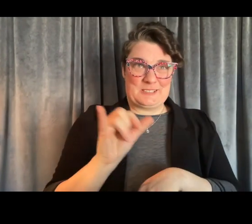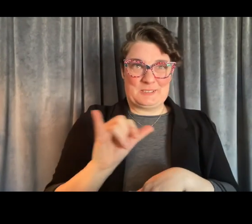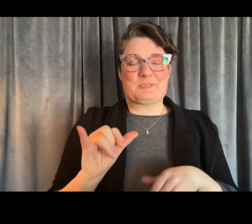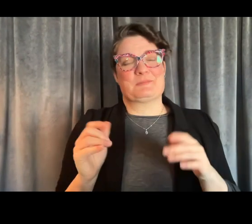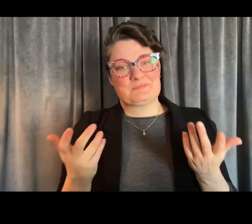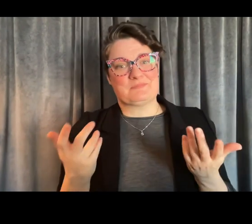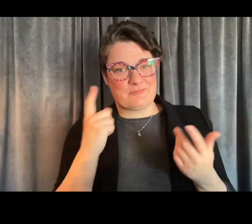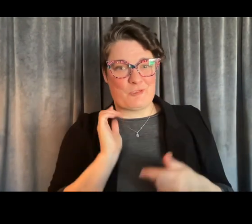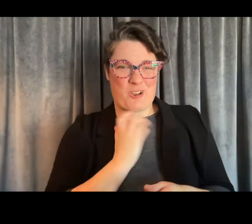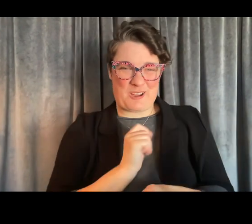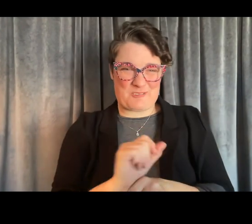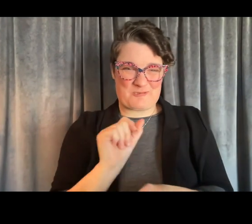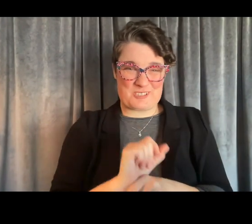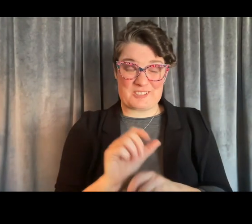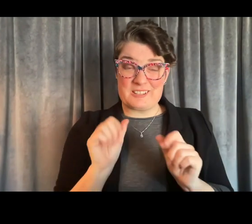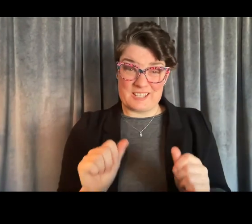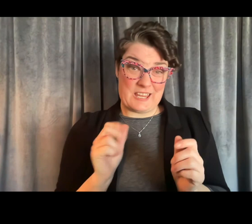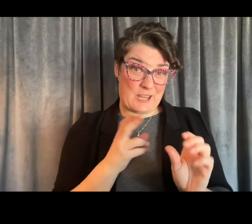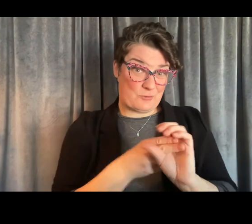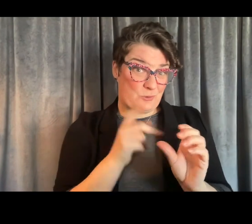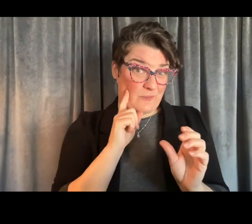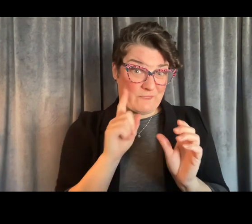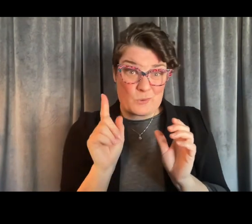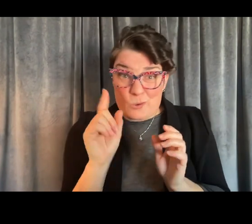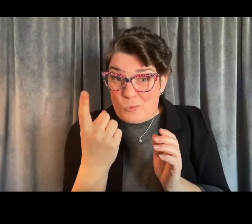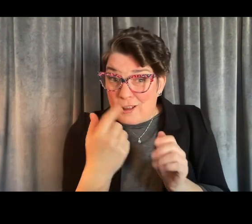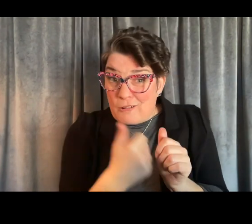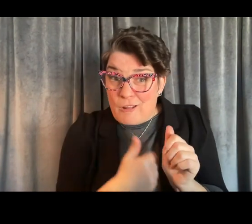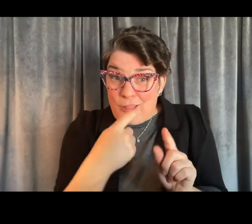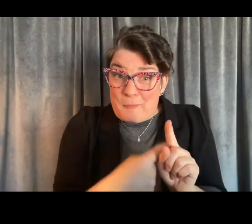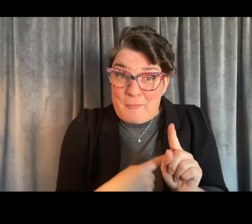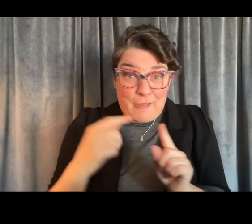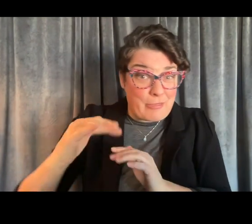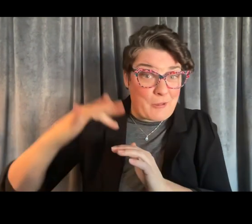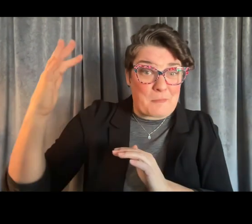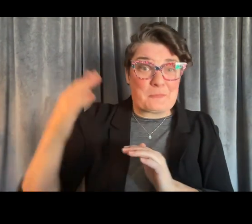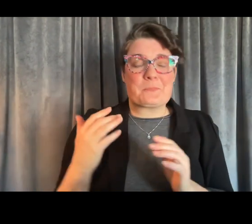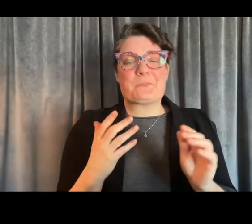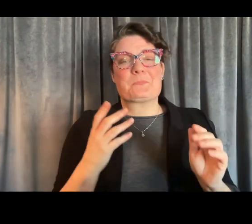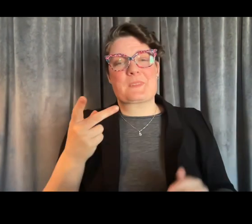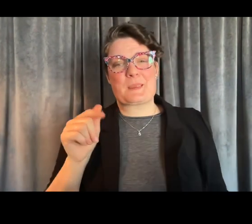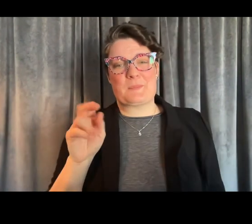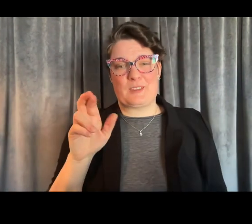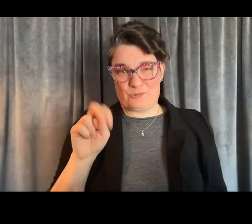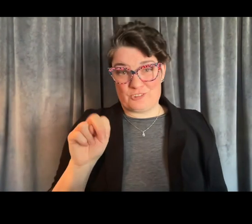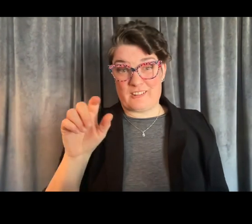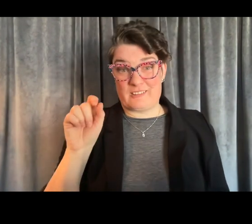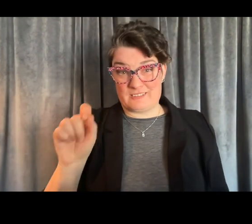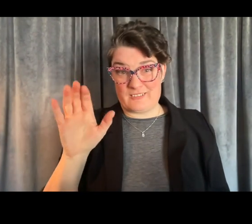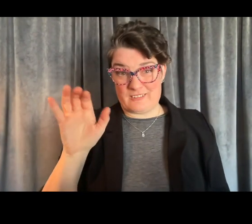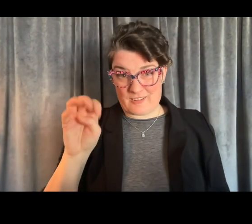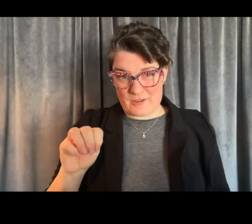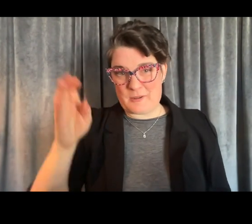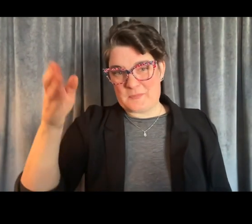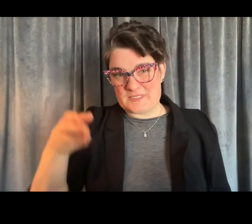You can join for as little as a dollar a month. Go to patreon.com/dreamingtheworldtocome. Beep boop.